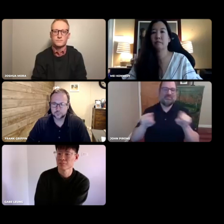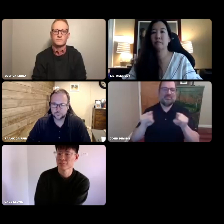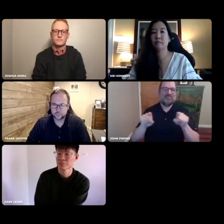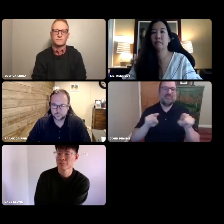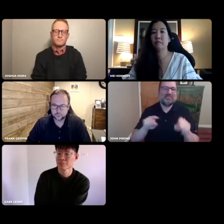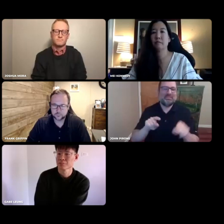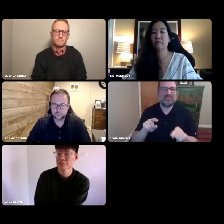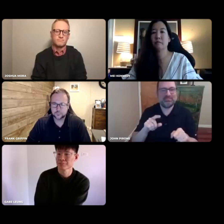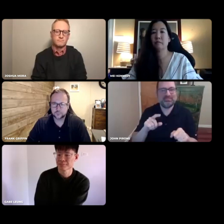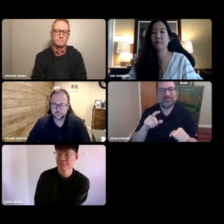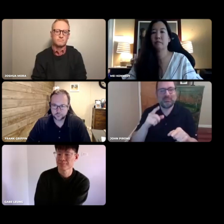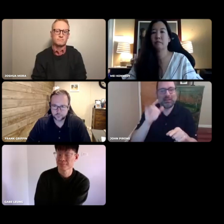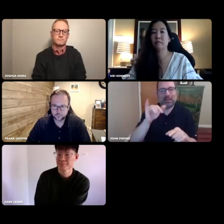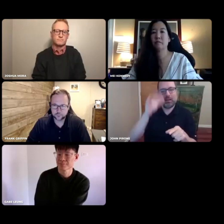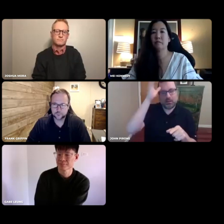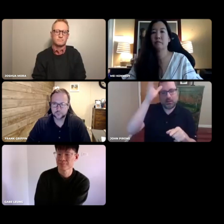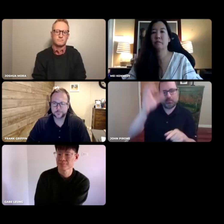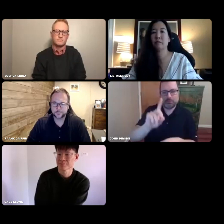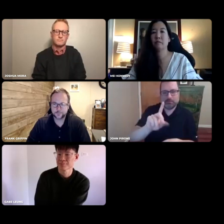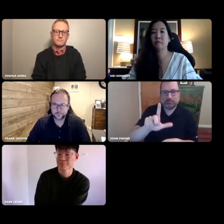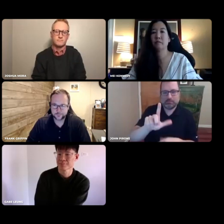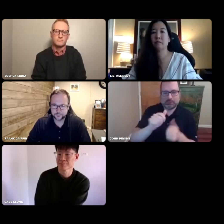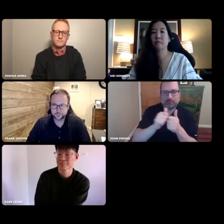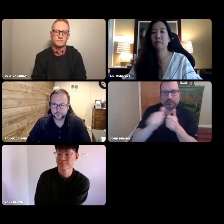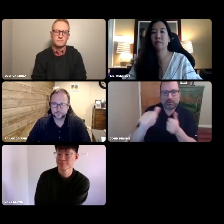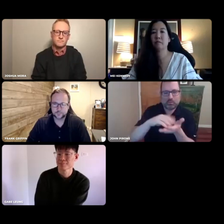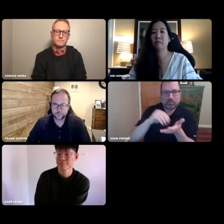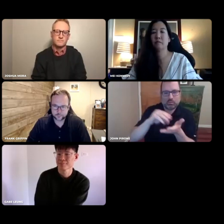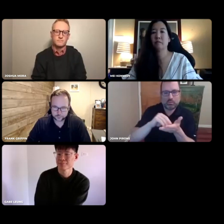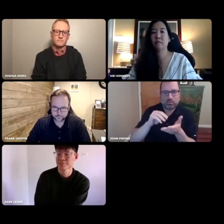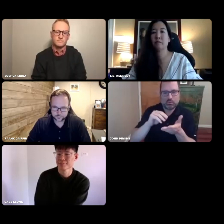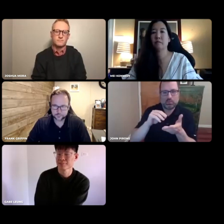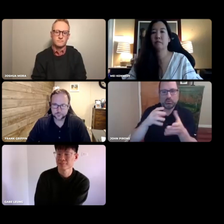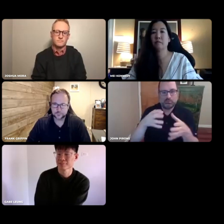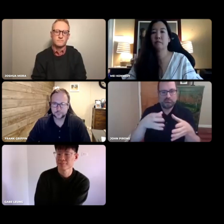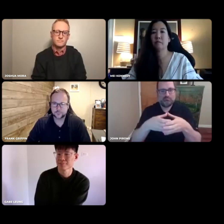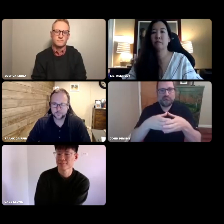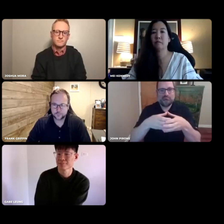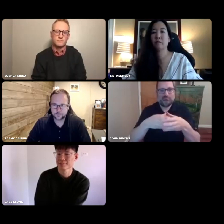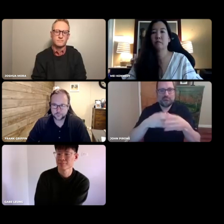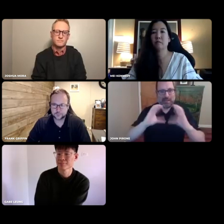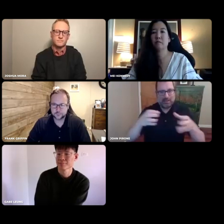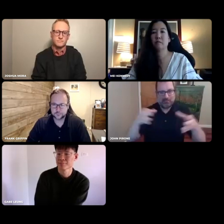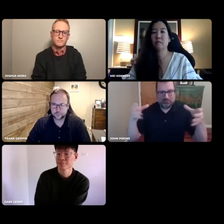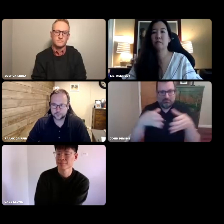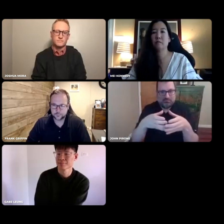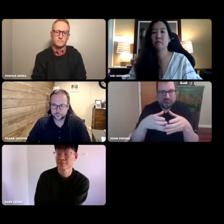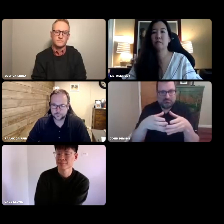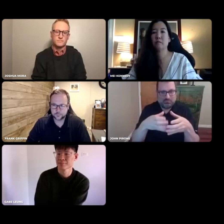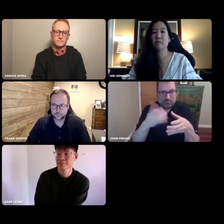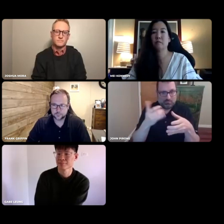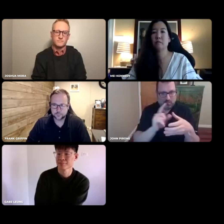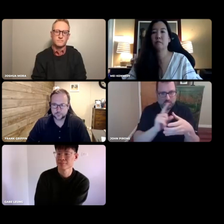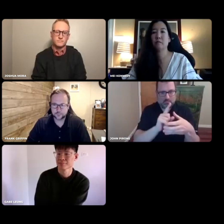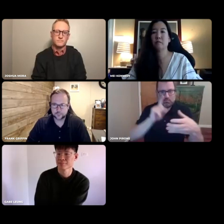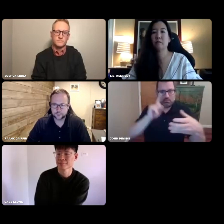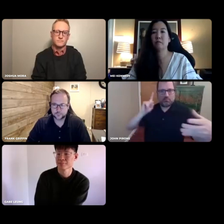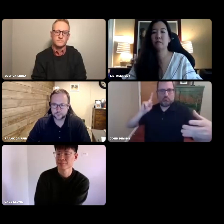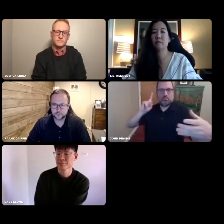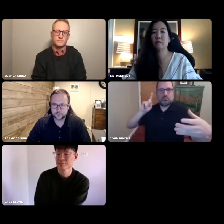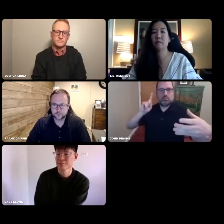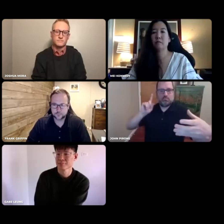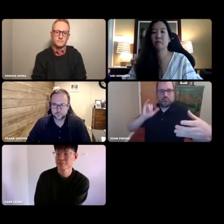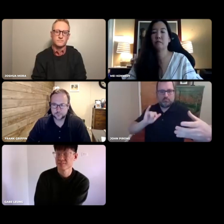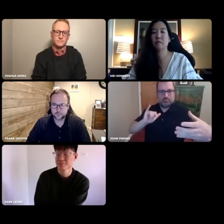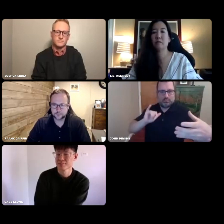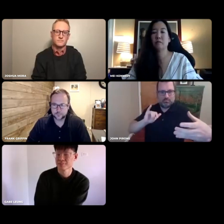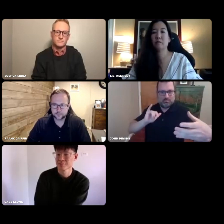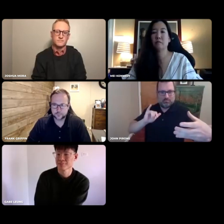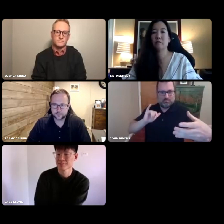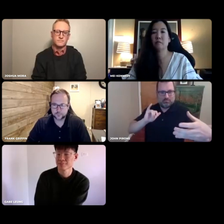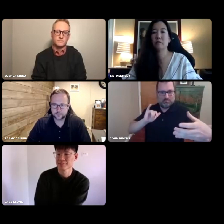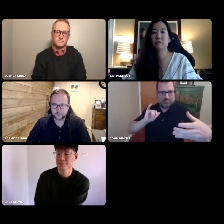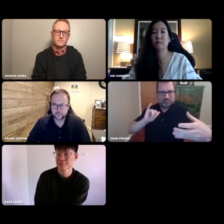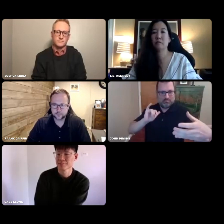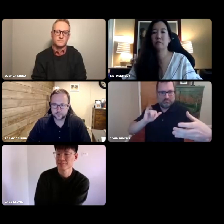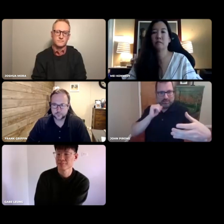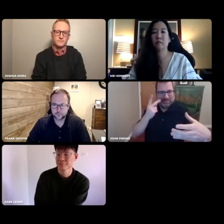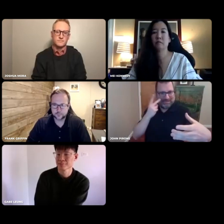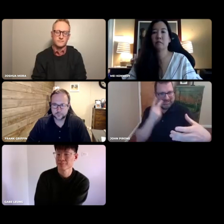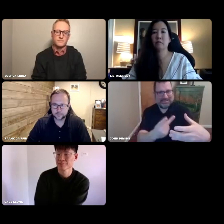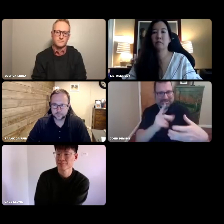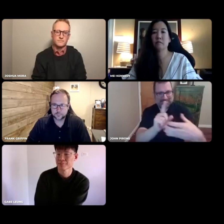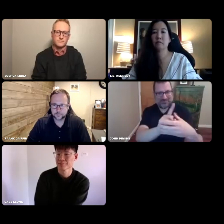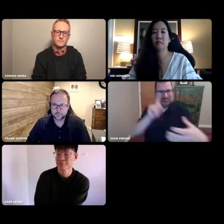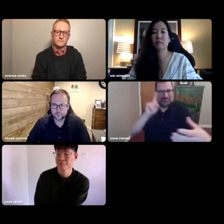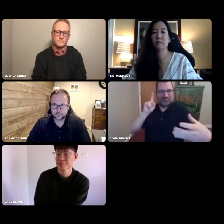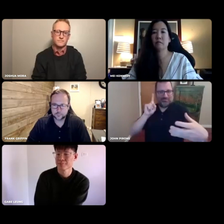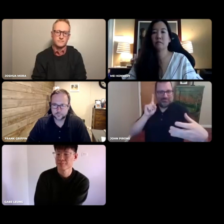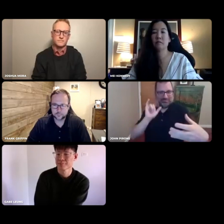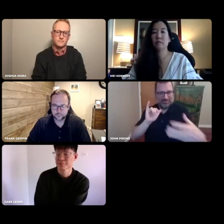The idea of distance learning is still a class forming, yet from afar, from a distance.